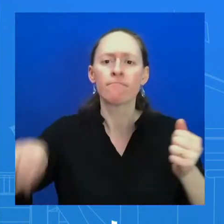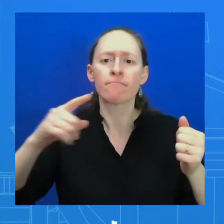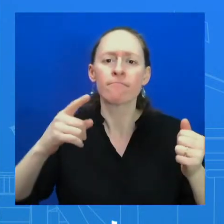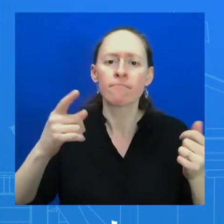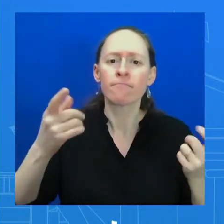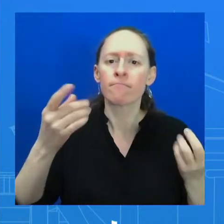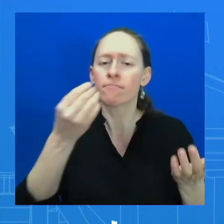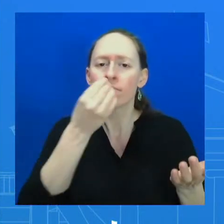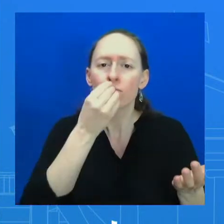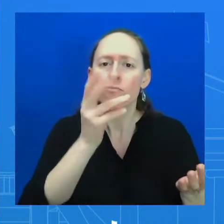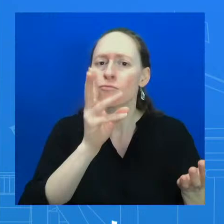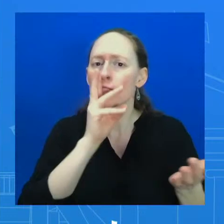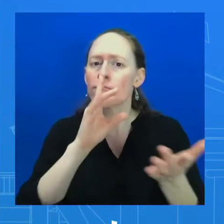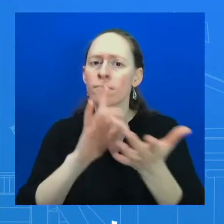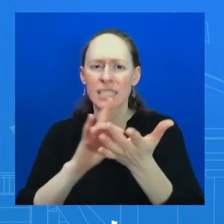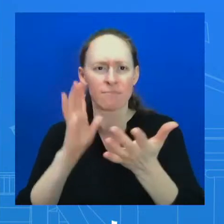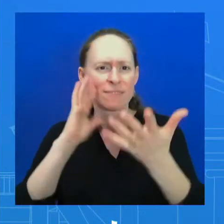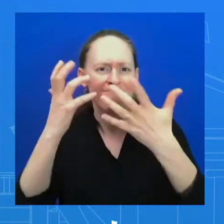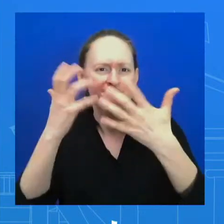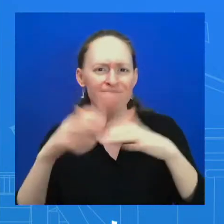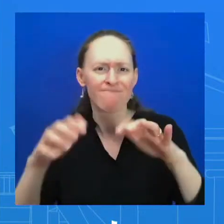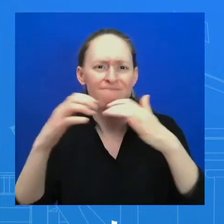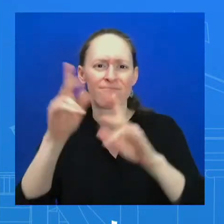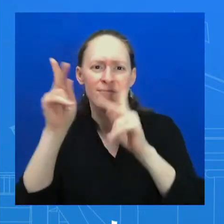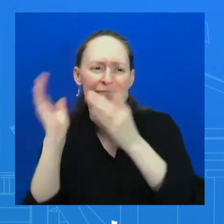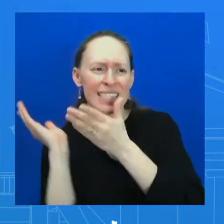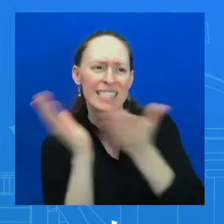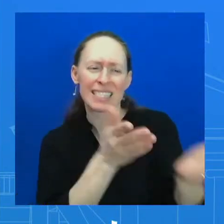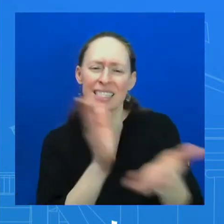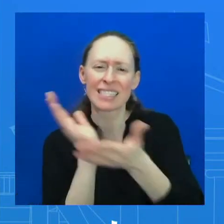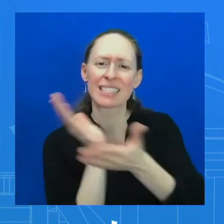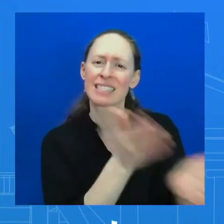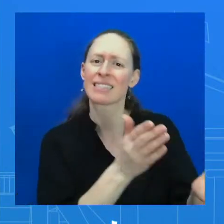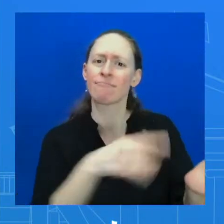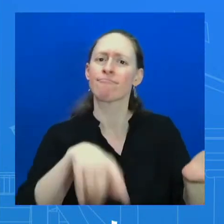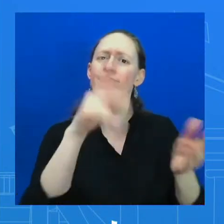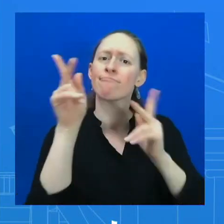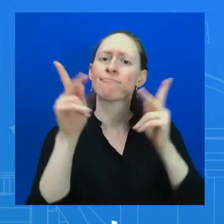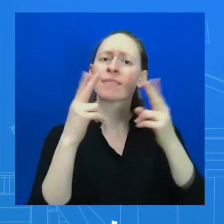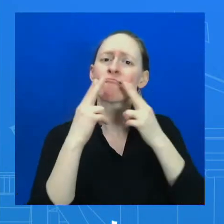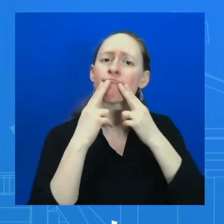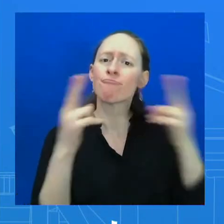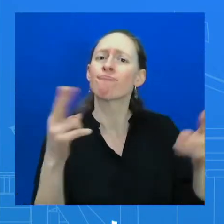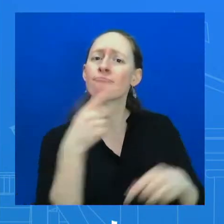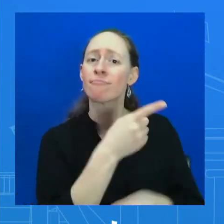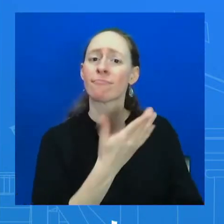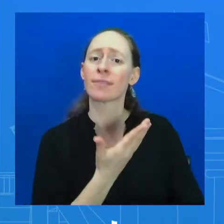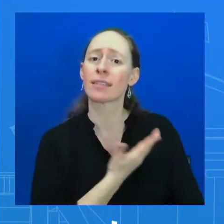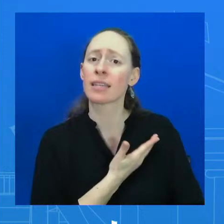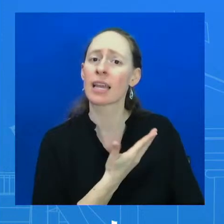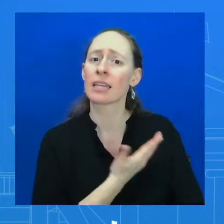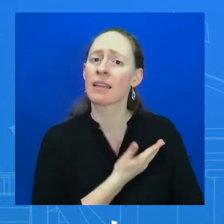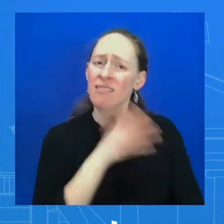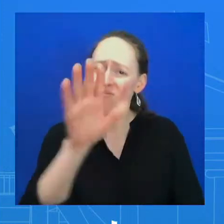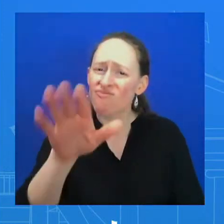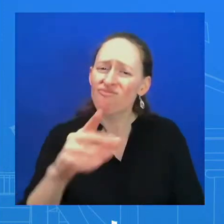the Palestinian people, innocent civilians here, he meant it. And so, you've seen us do the -- the airplane drops. You- -- we're --